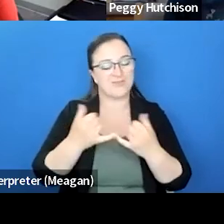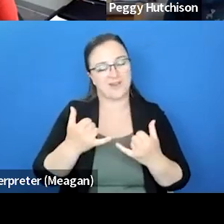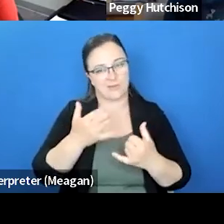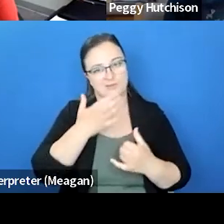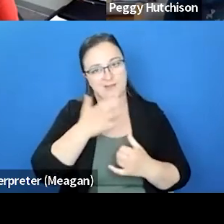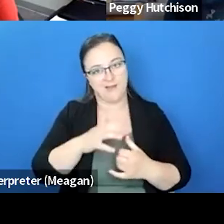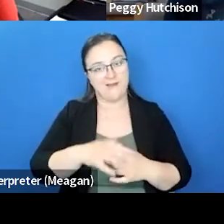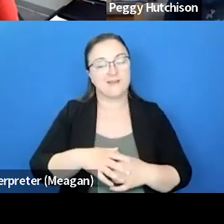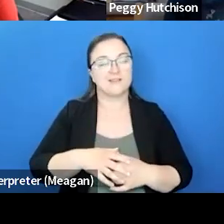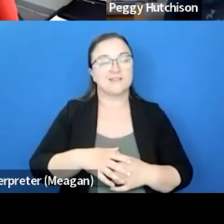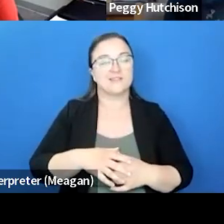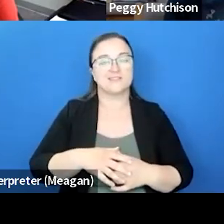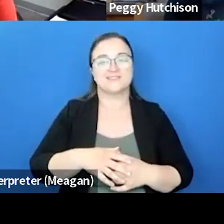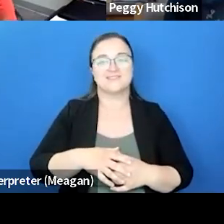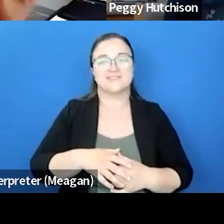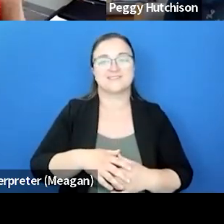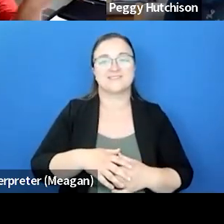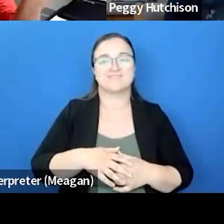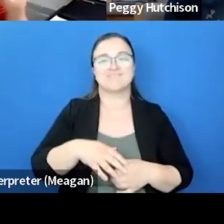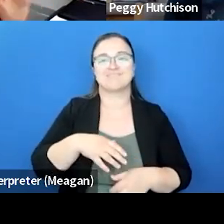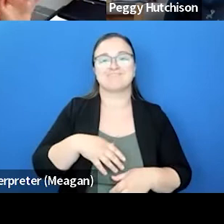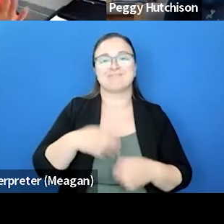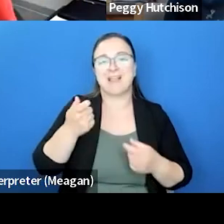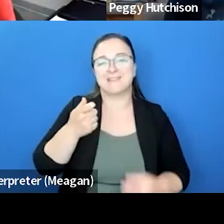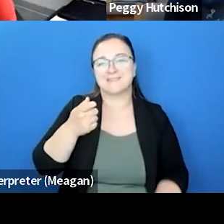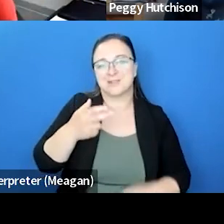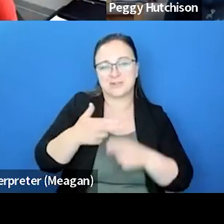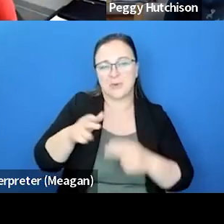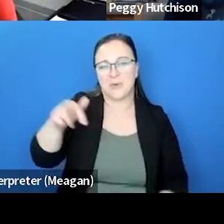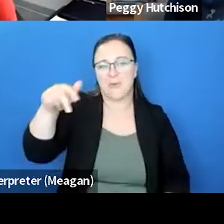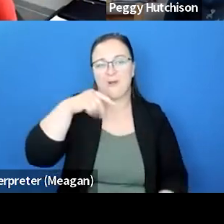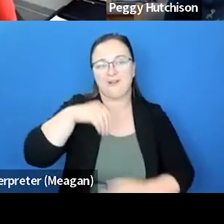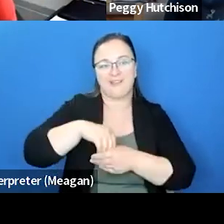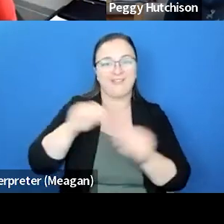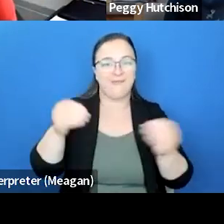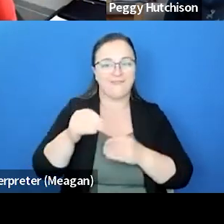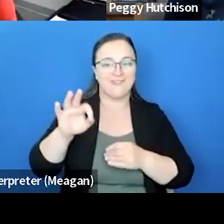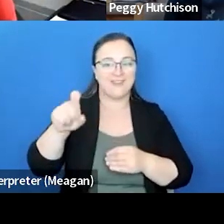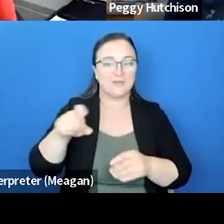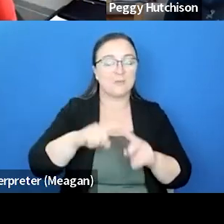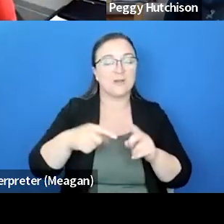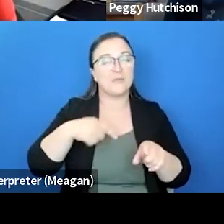So they take a little walk inside the office if they need to, but I'm also learning how to listen to myself.